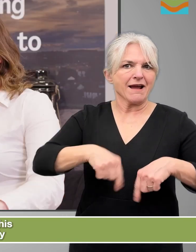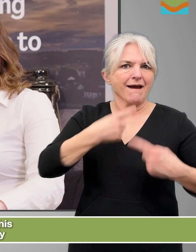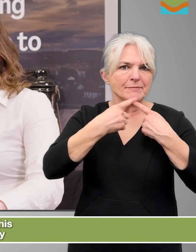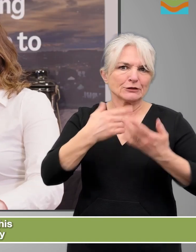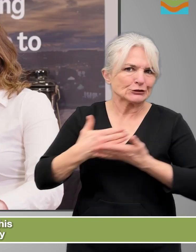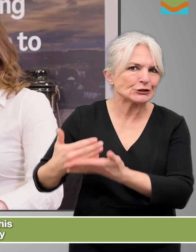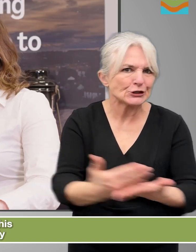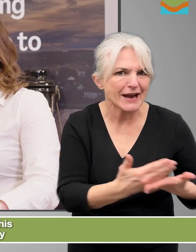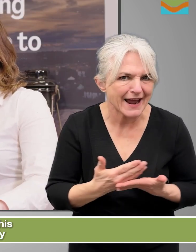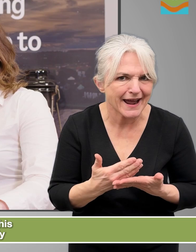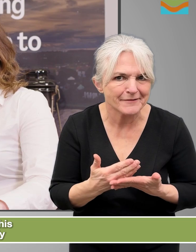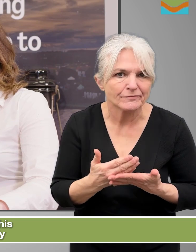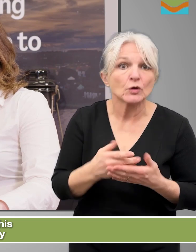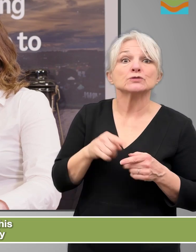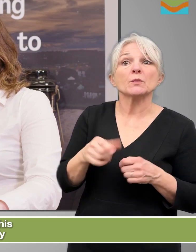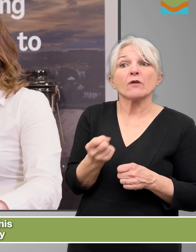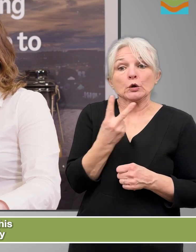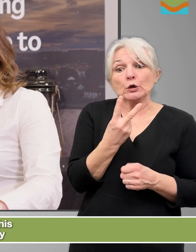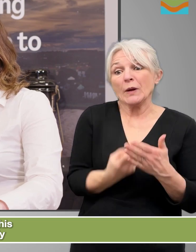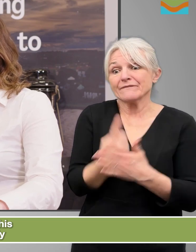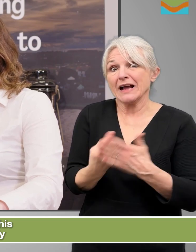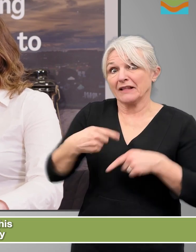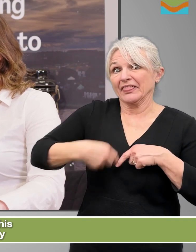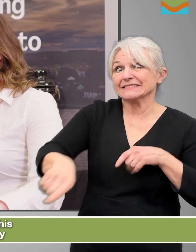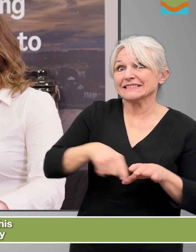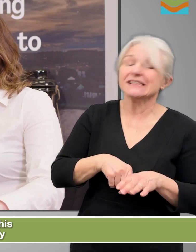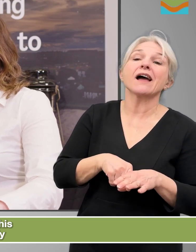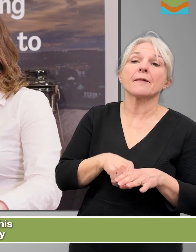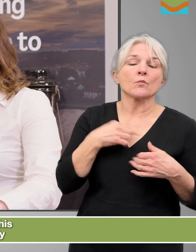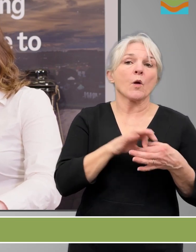so we've got two events this year working very closely